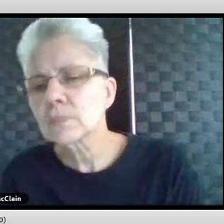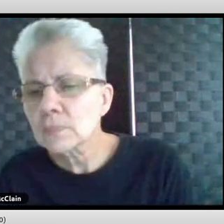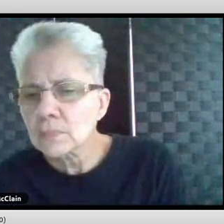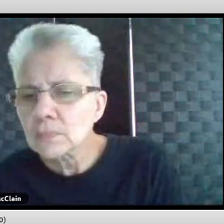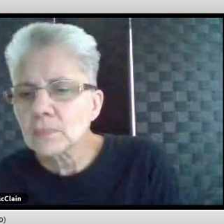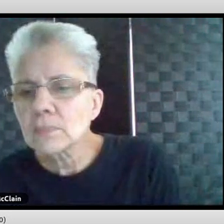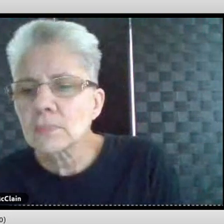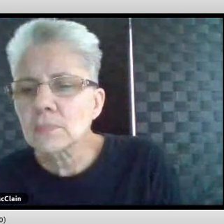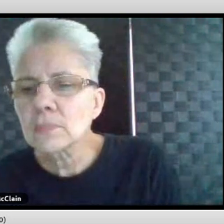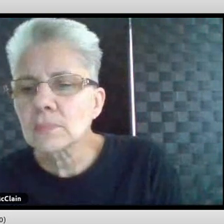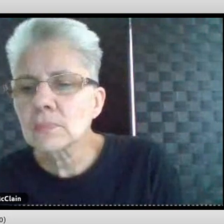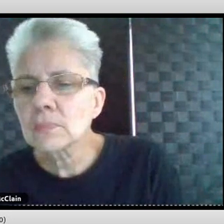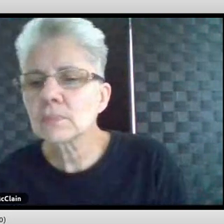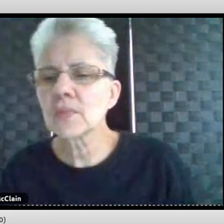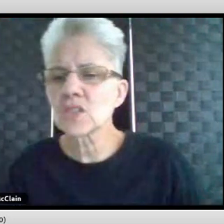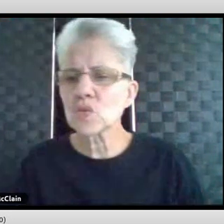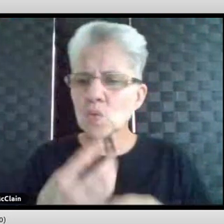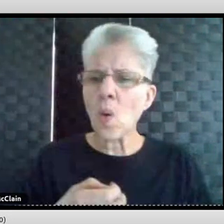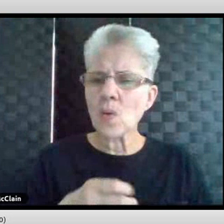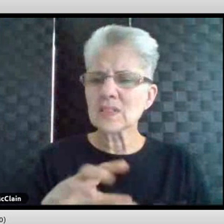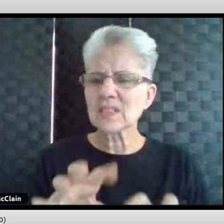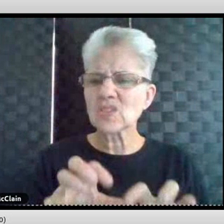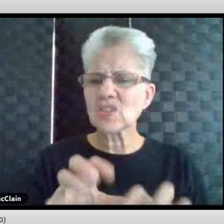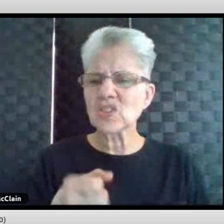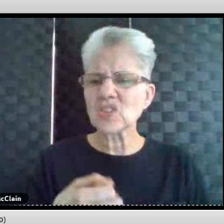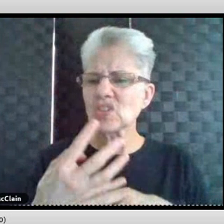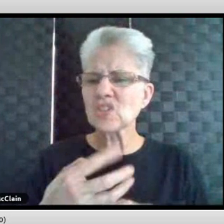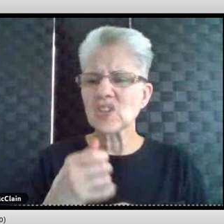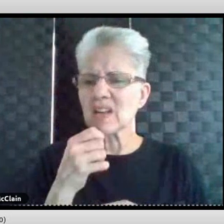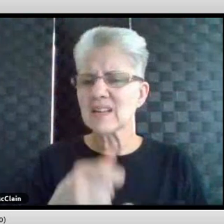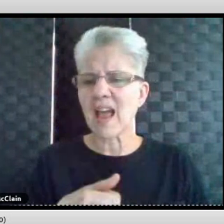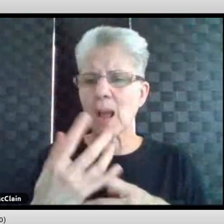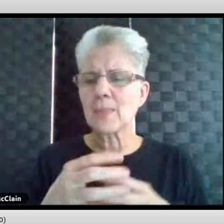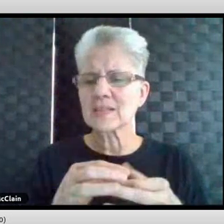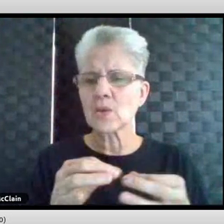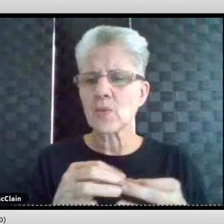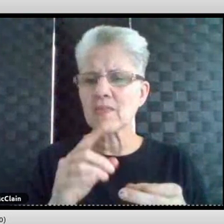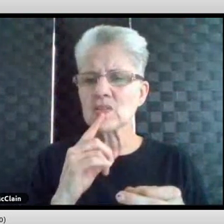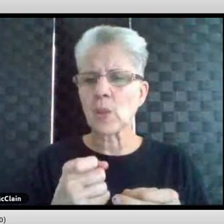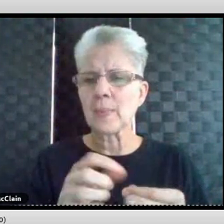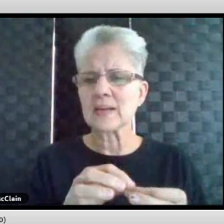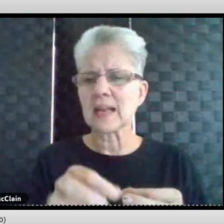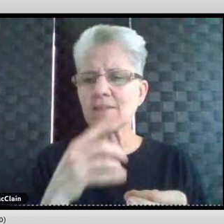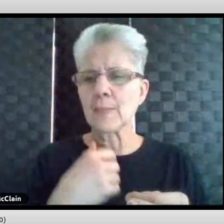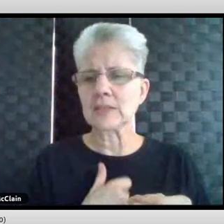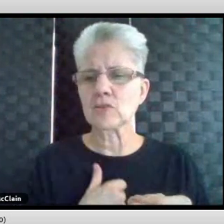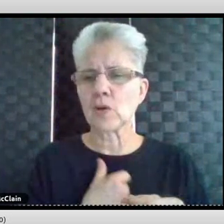My scroll bar has is scrolling. It's scrolling up on the side, but it's not scrolling up comments, so if there's a bit of a delay for me, that's the reason.